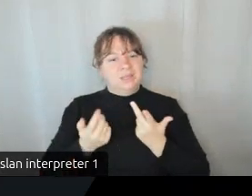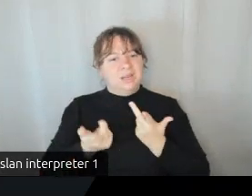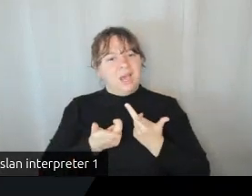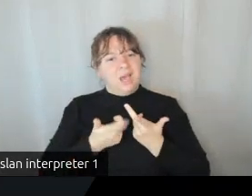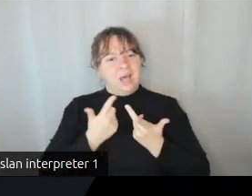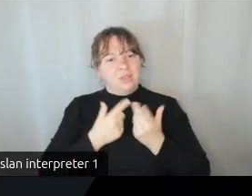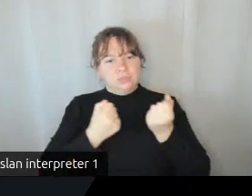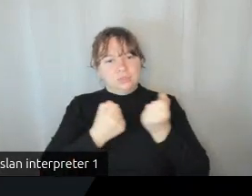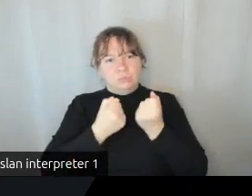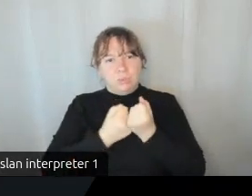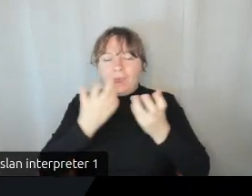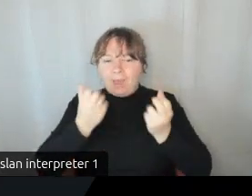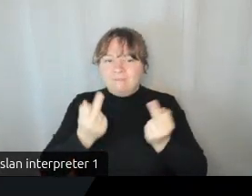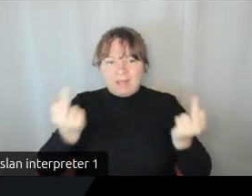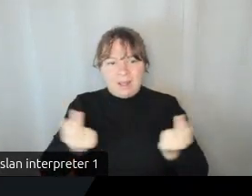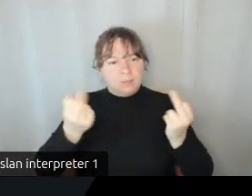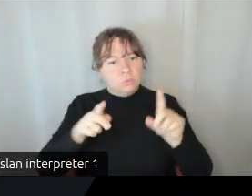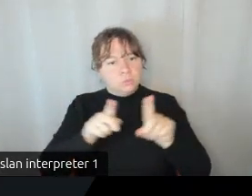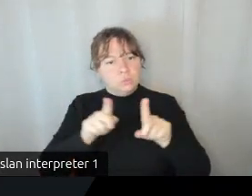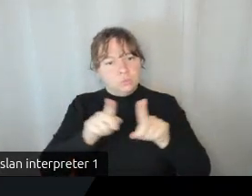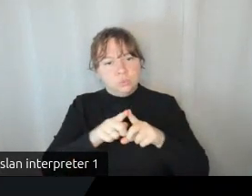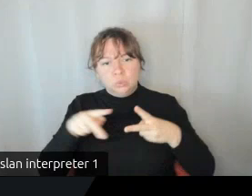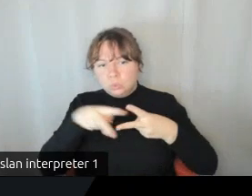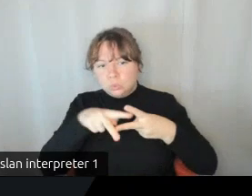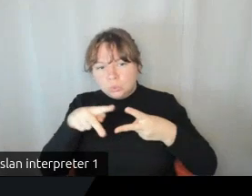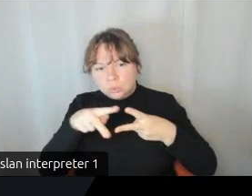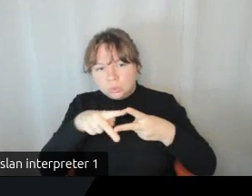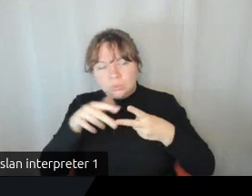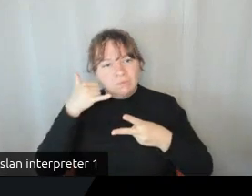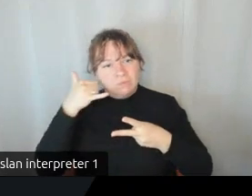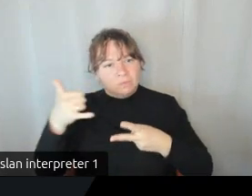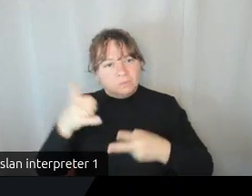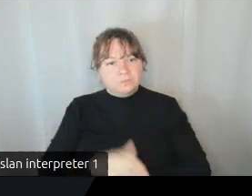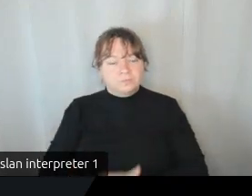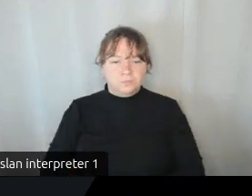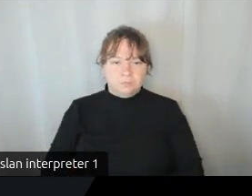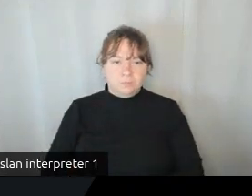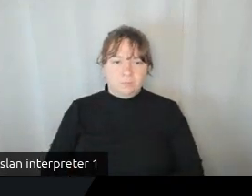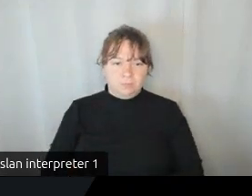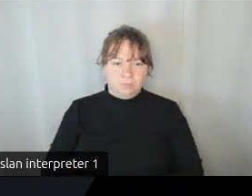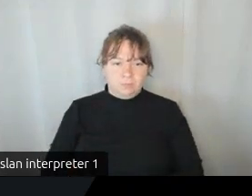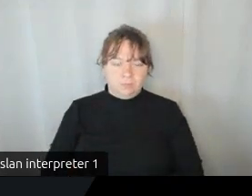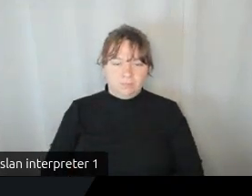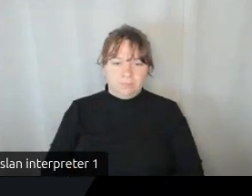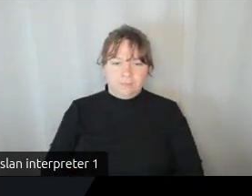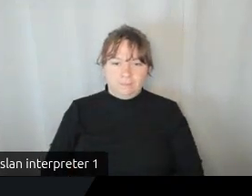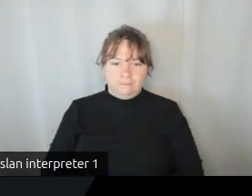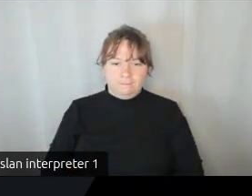including lifeline and 1800 respect. So a bit of housekeeping before we kick off with the content